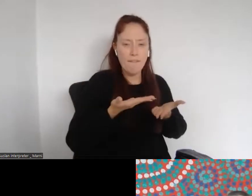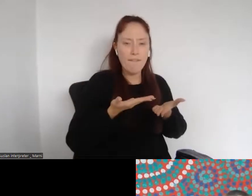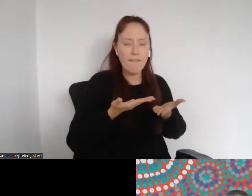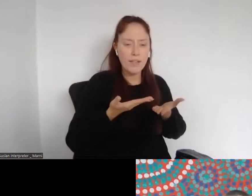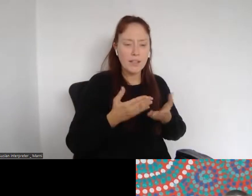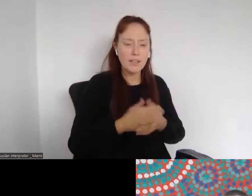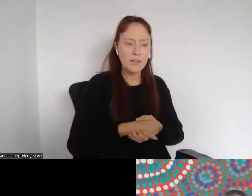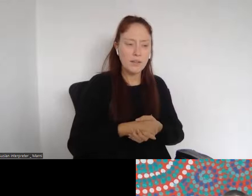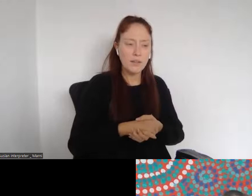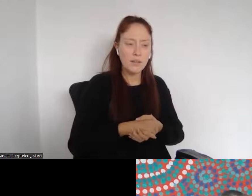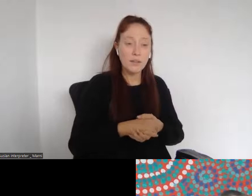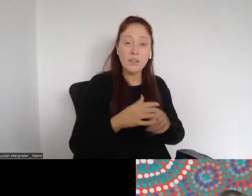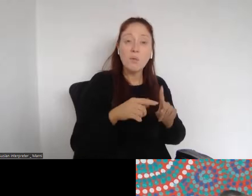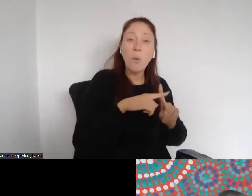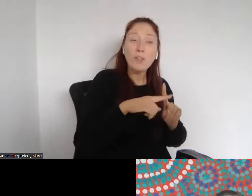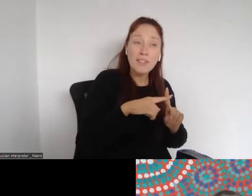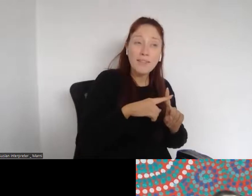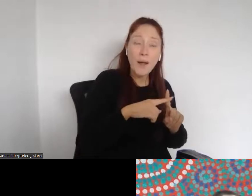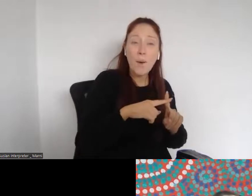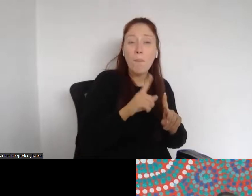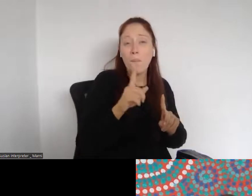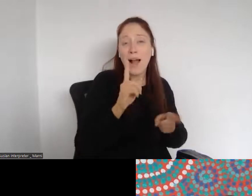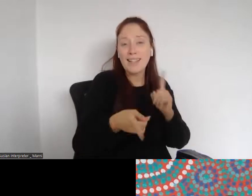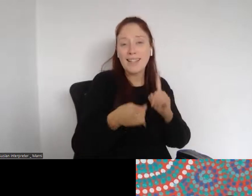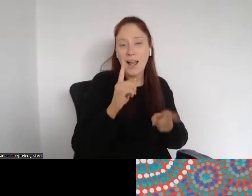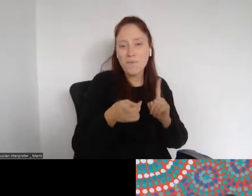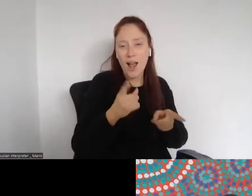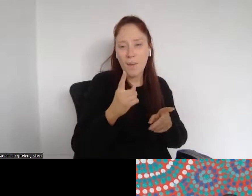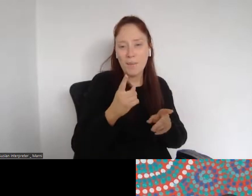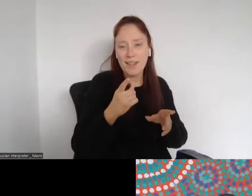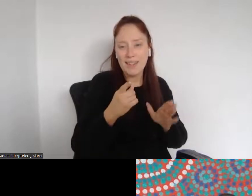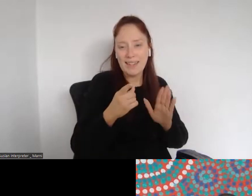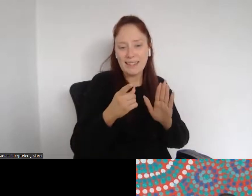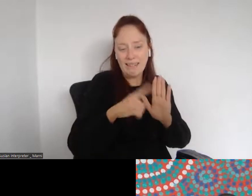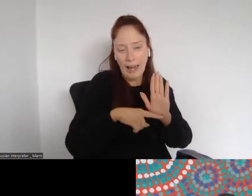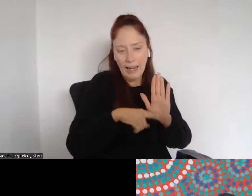that is then that potentially information could be put forward that might not be as credible in